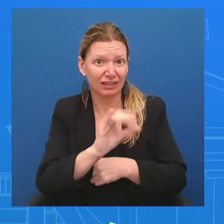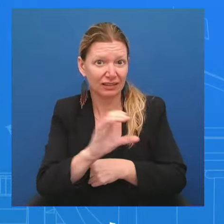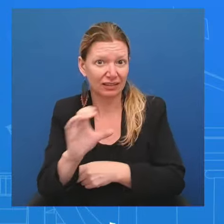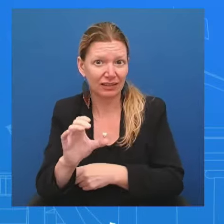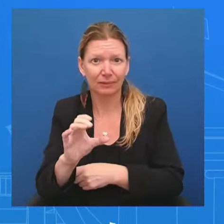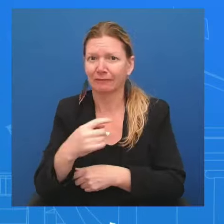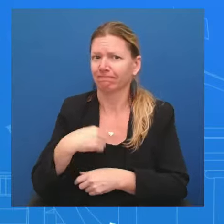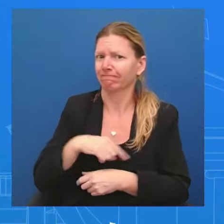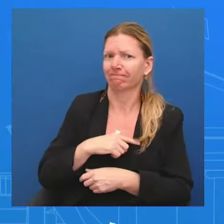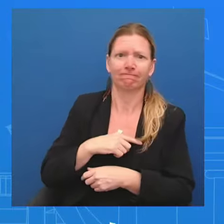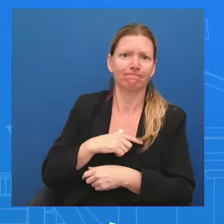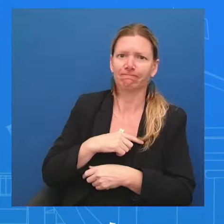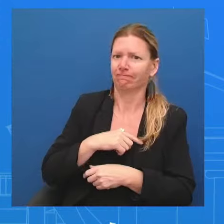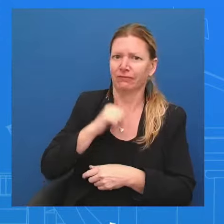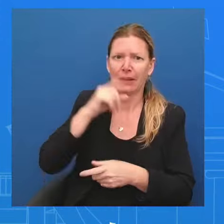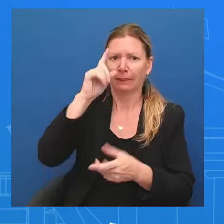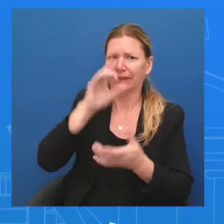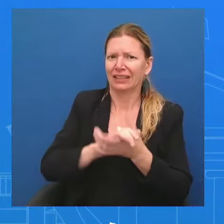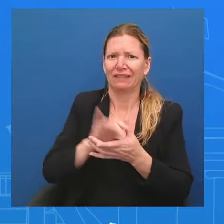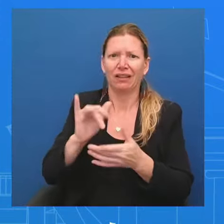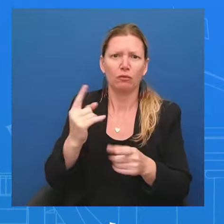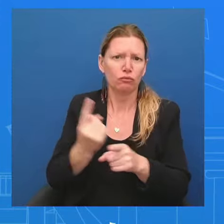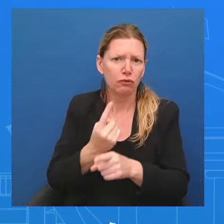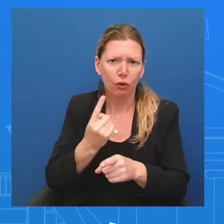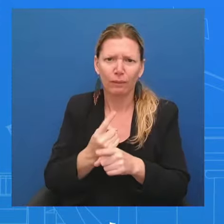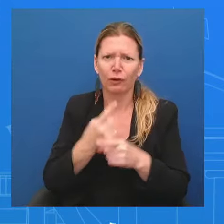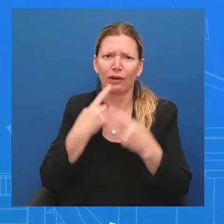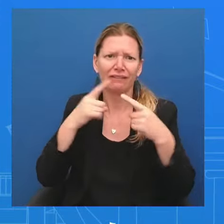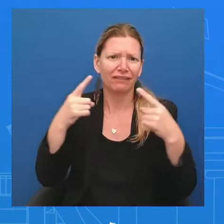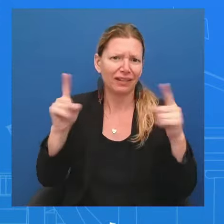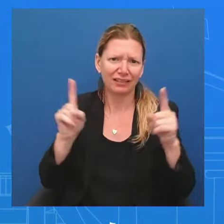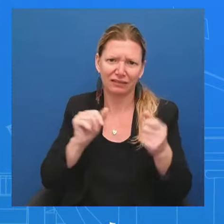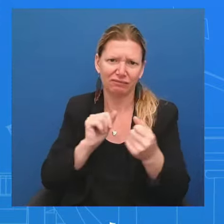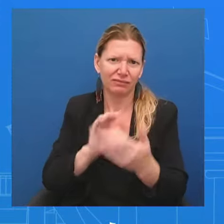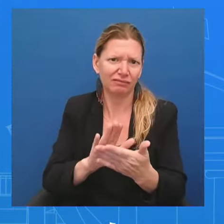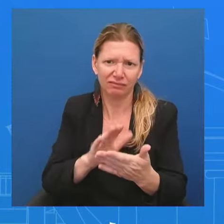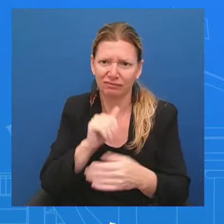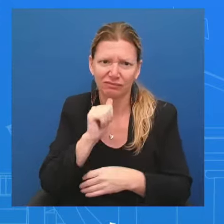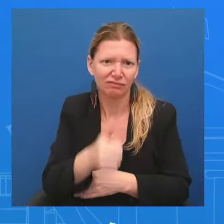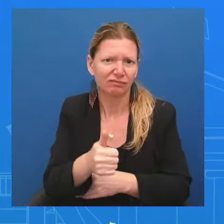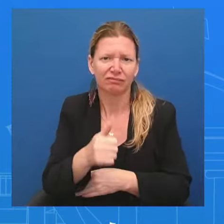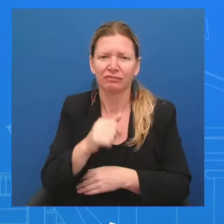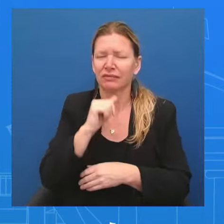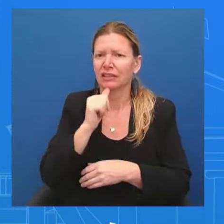appropriate tool to address what our concerns, the United States concerns, are on the ICC.